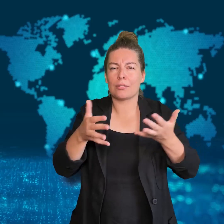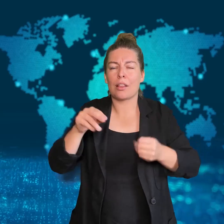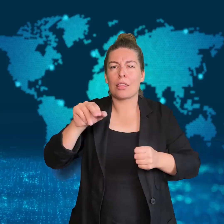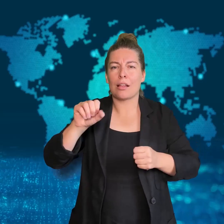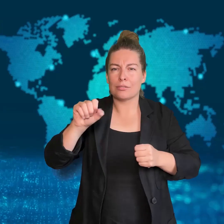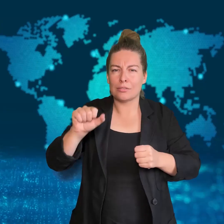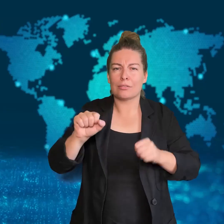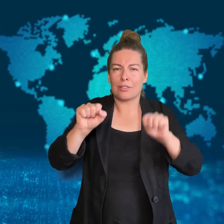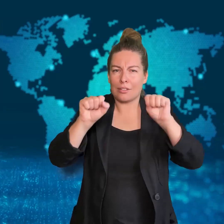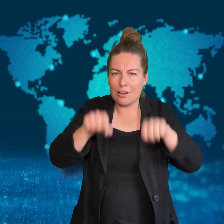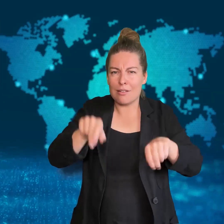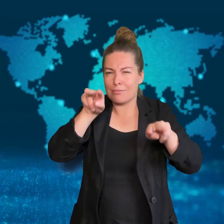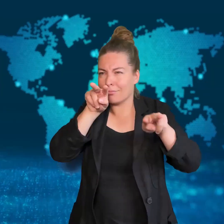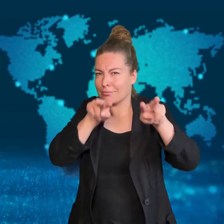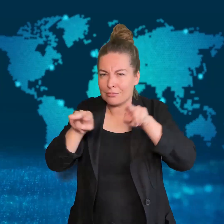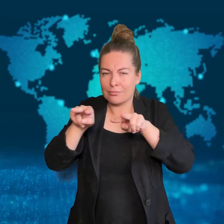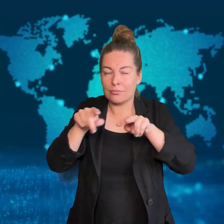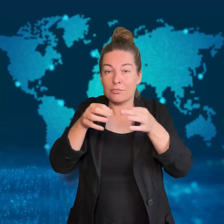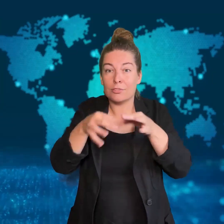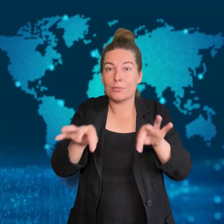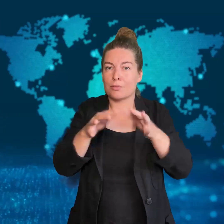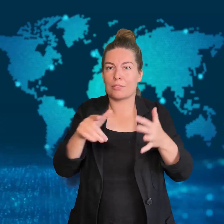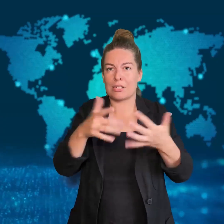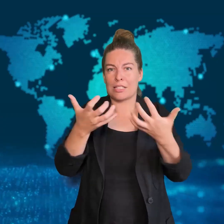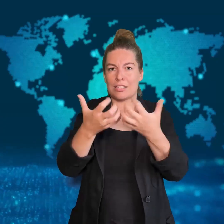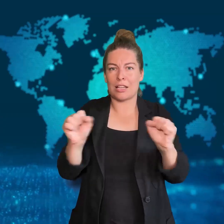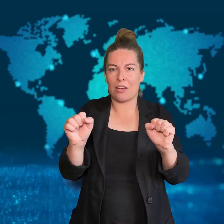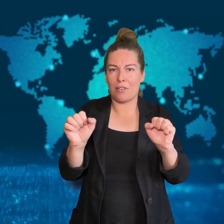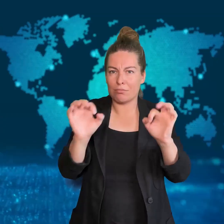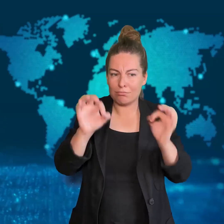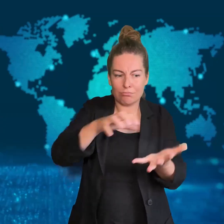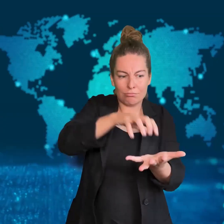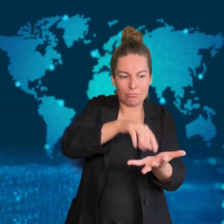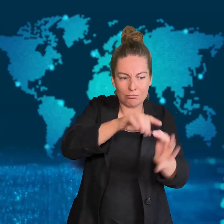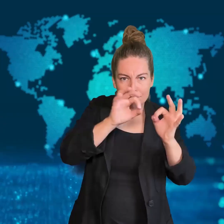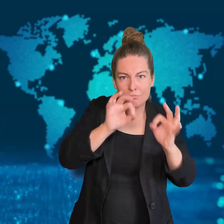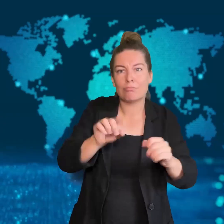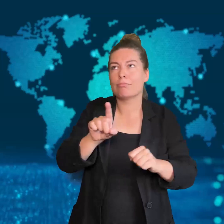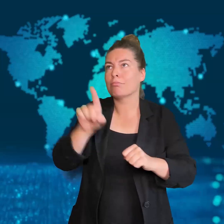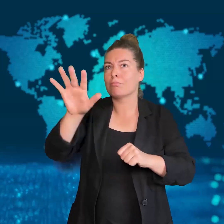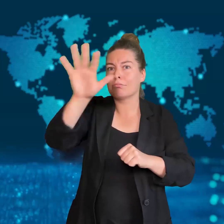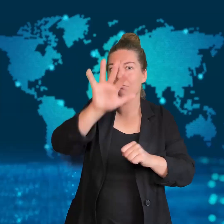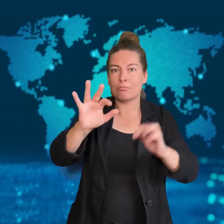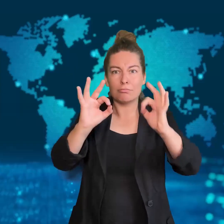This was important, as NASA was able to assure the crew that